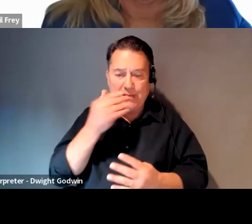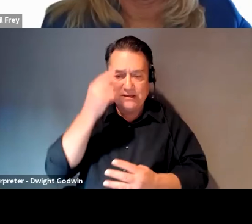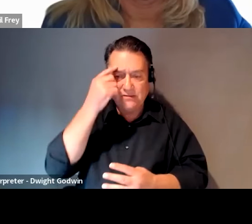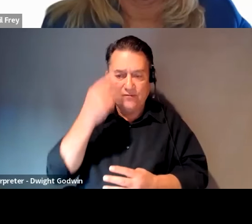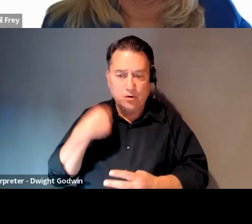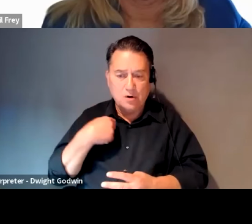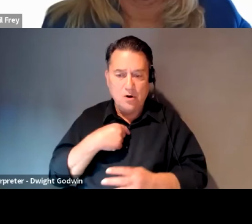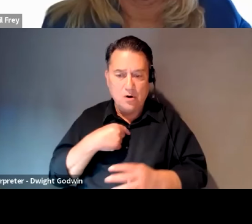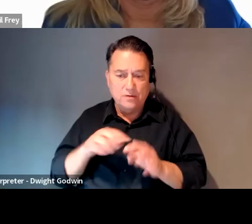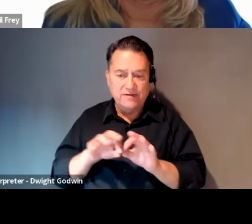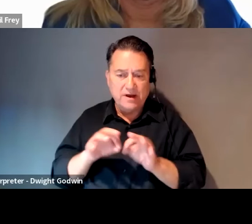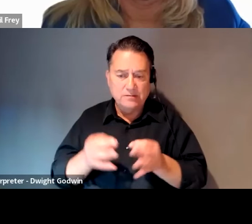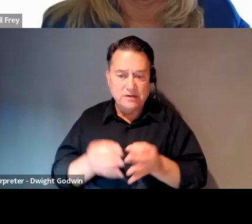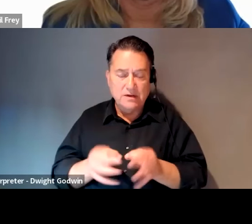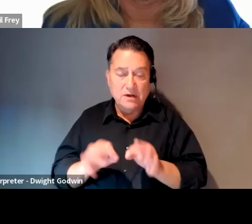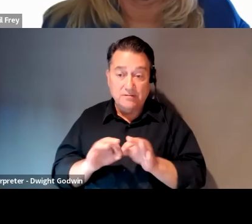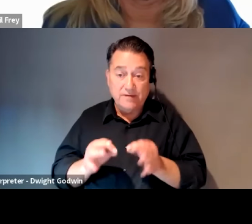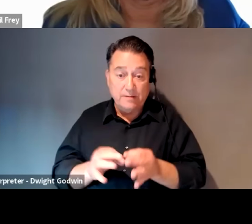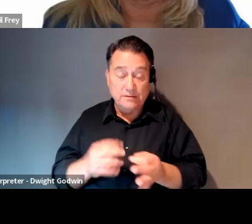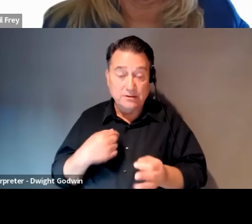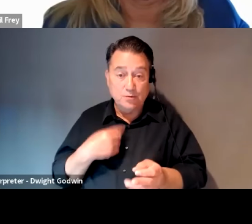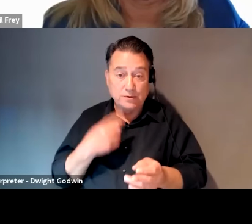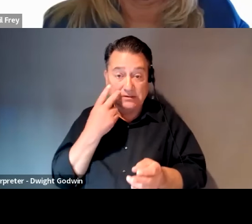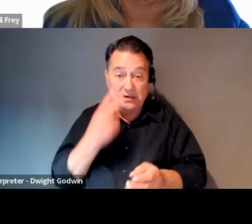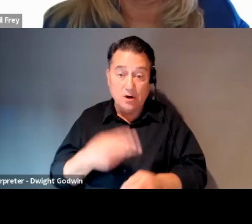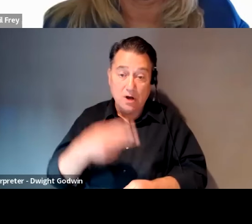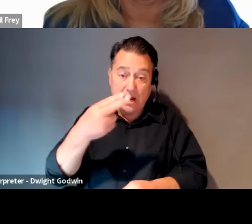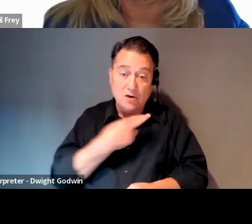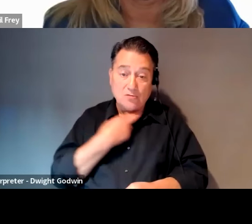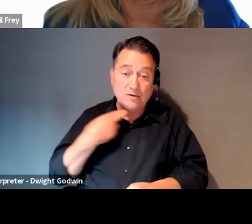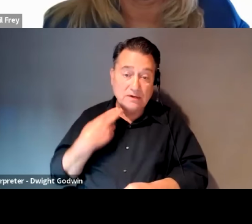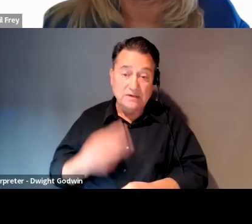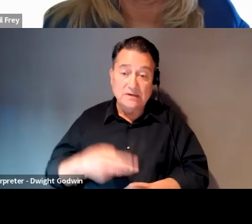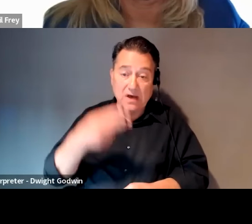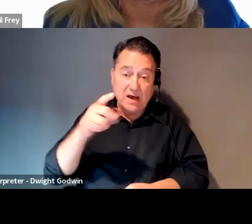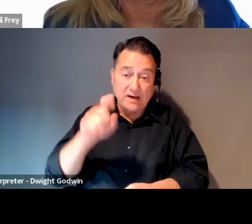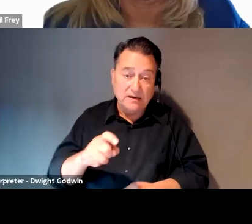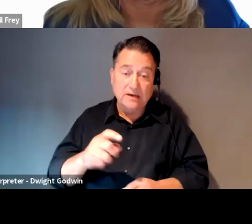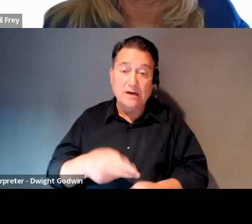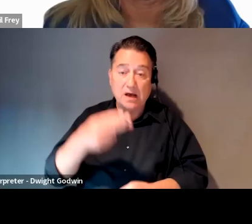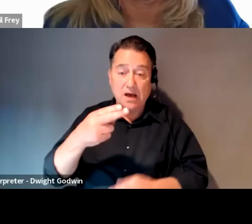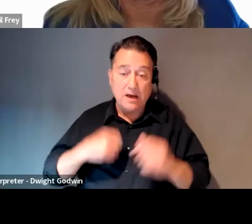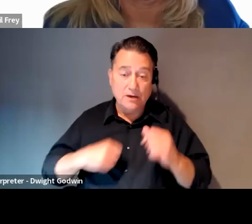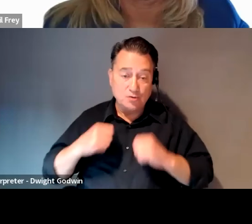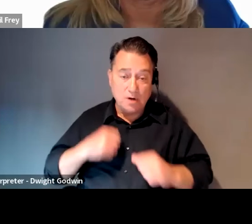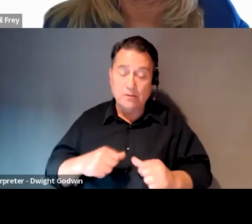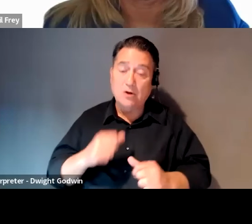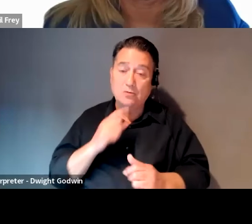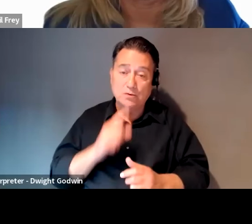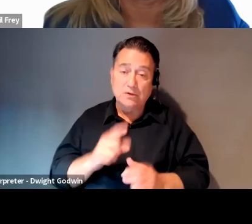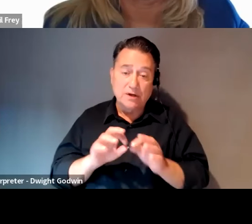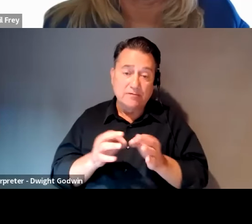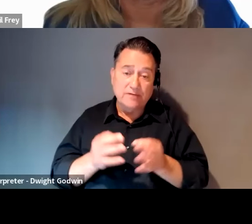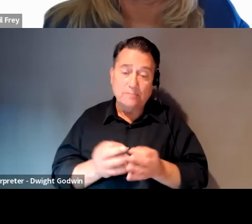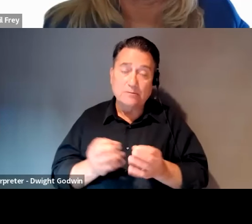I mean, the families we see are the high risk, high needs, high trauma, very troubled families. We're not cherry-picking anybody,